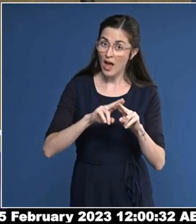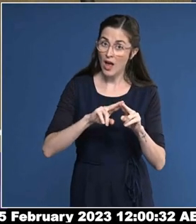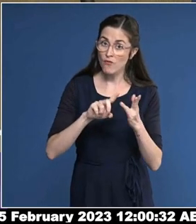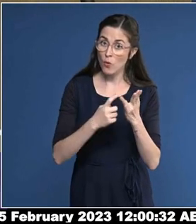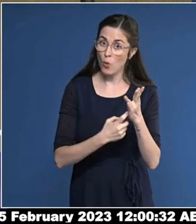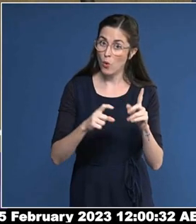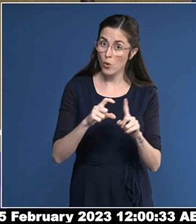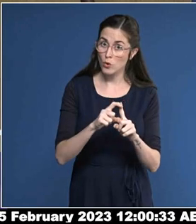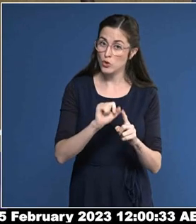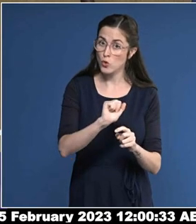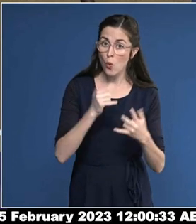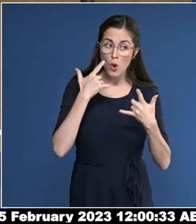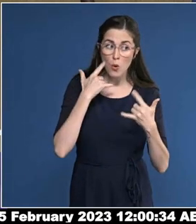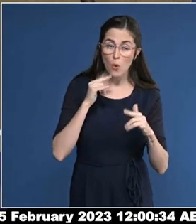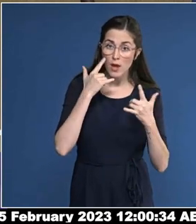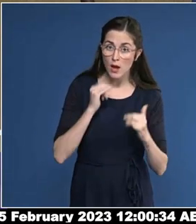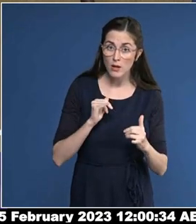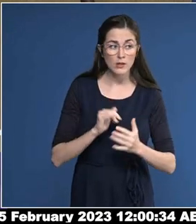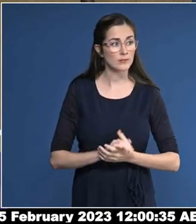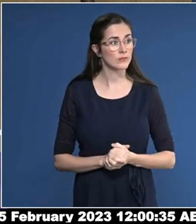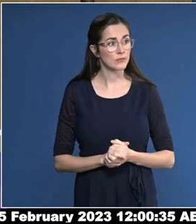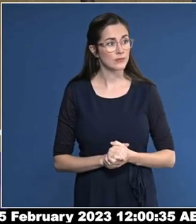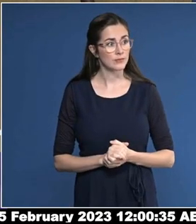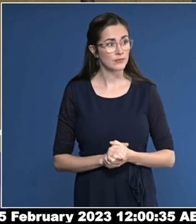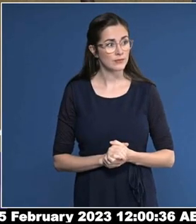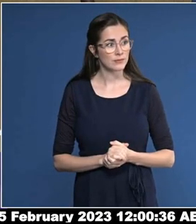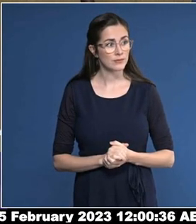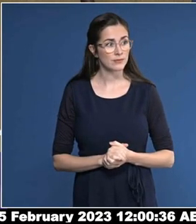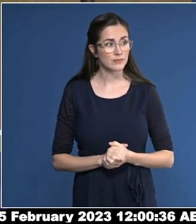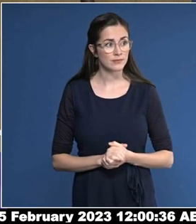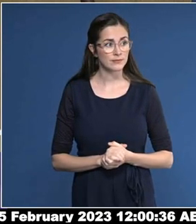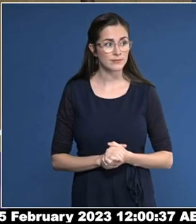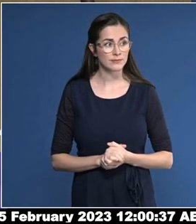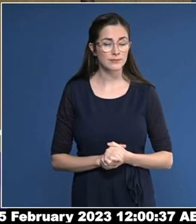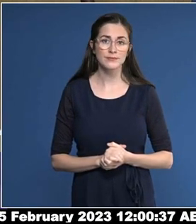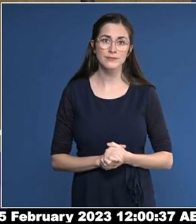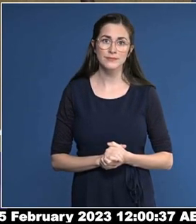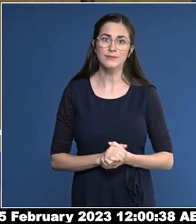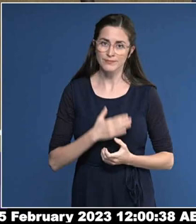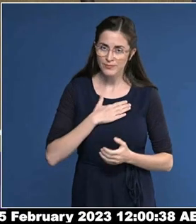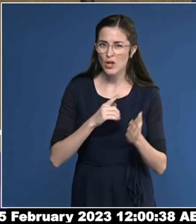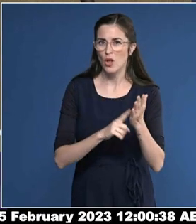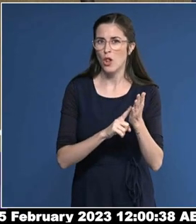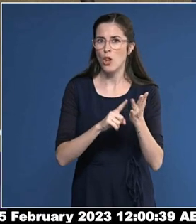I'm not sure you actually - yes. Go ahead. MR LLOYD: May it please the Commission, Lloyd. I appear with my learned friend Ms Liu for Afford.